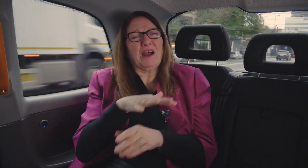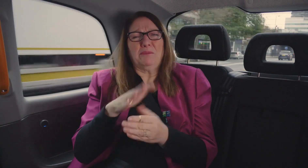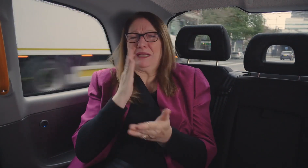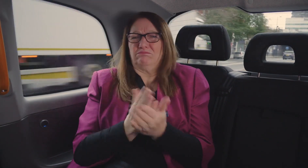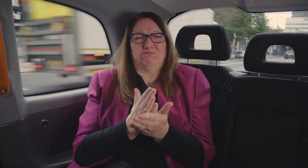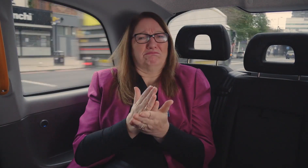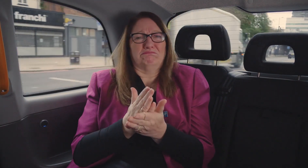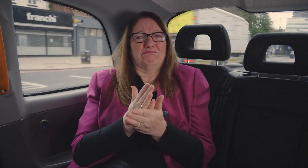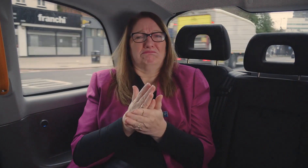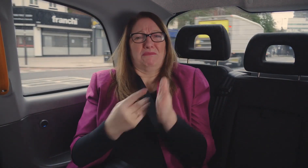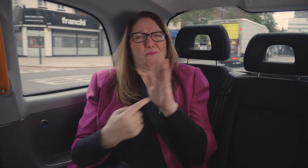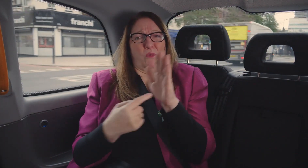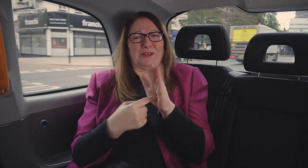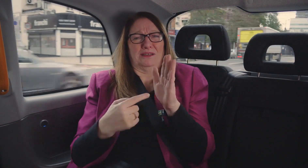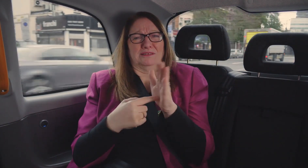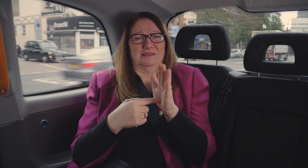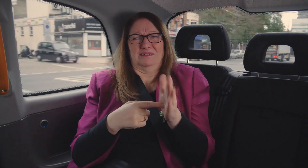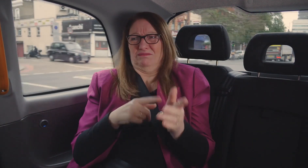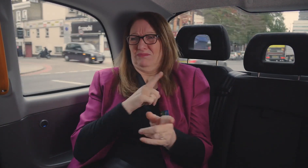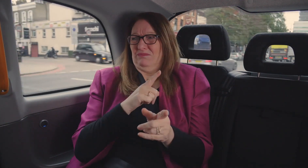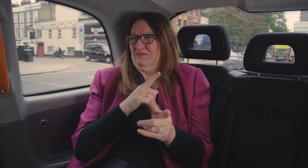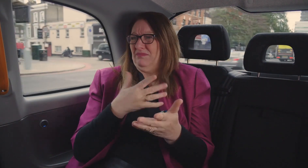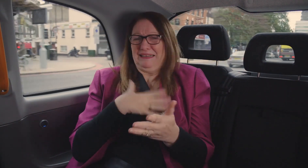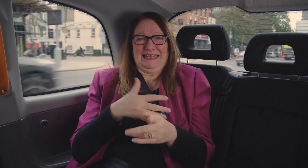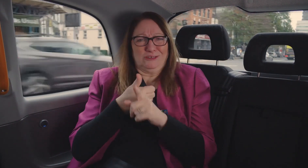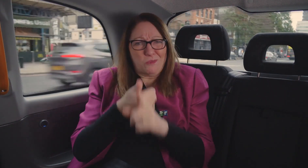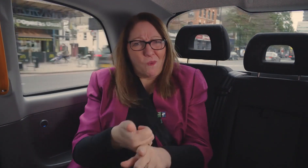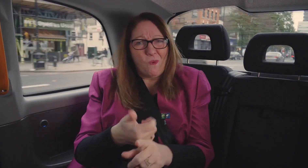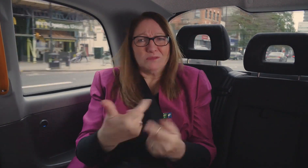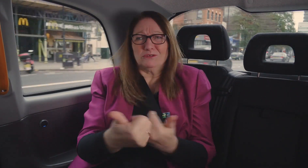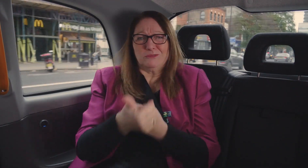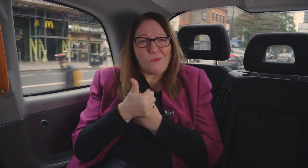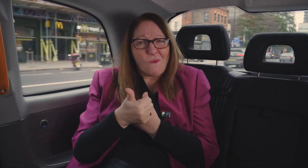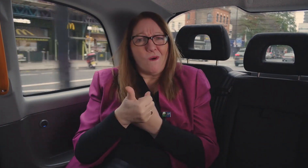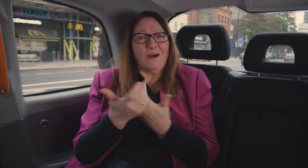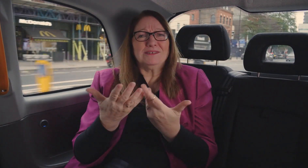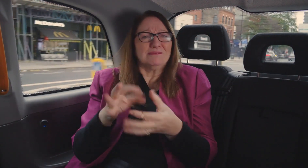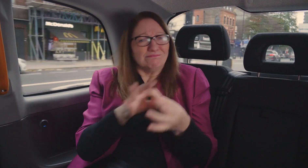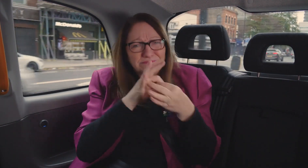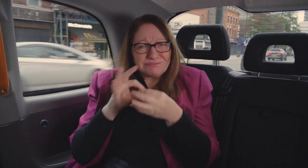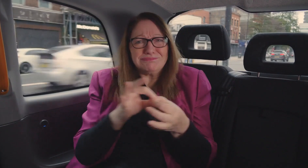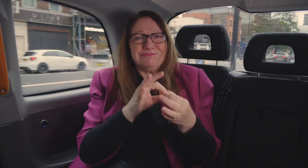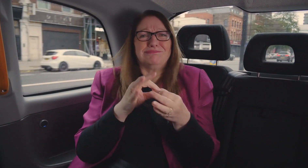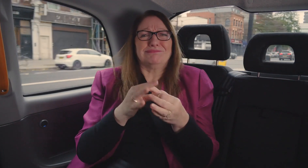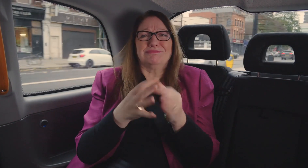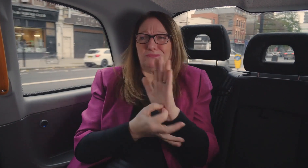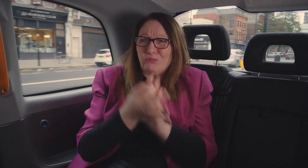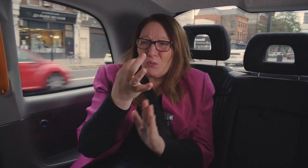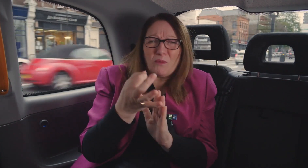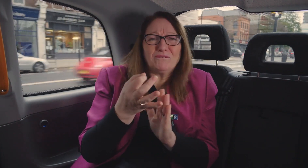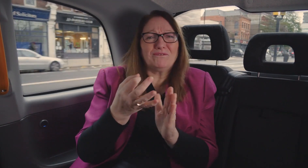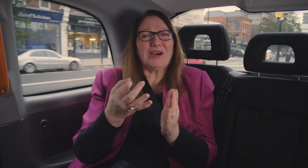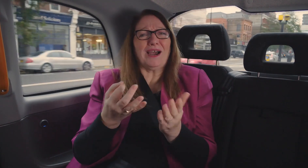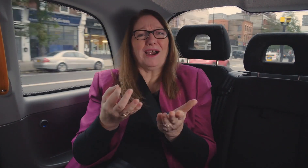We need to support one another and work together if we're to improve,